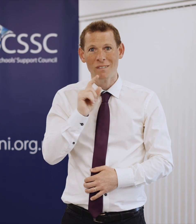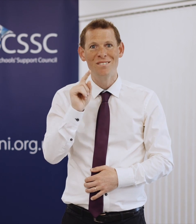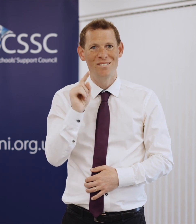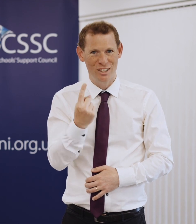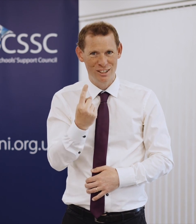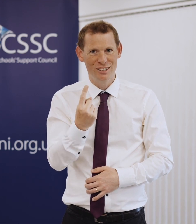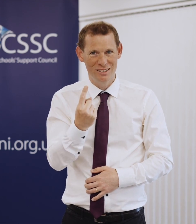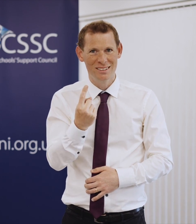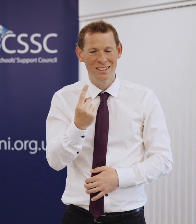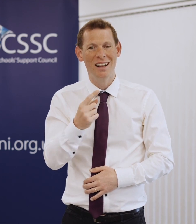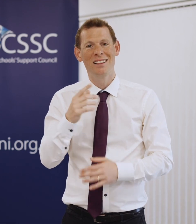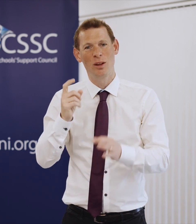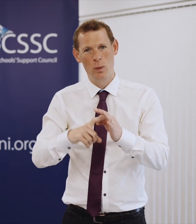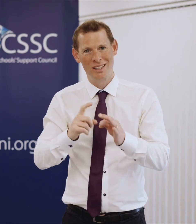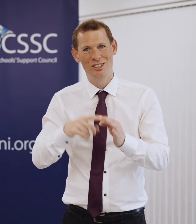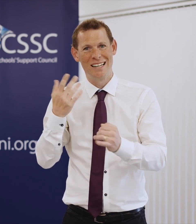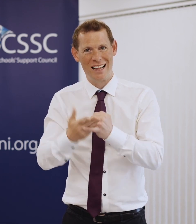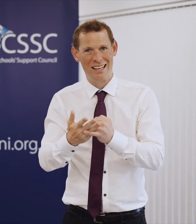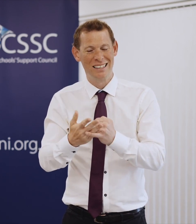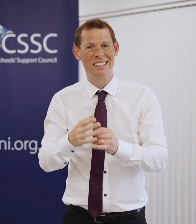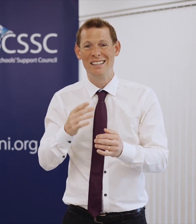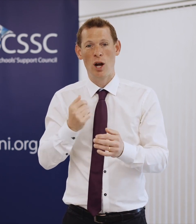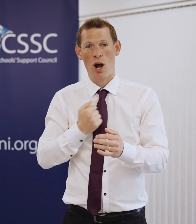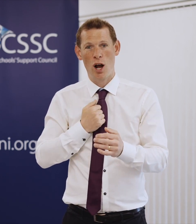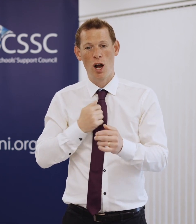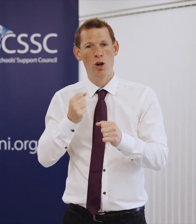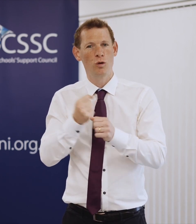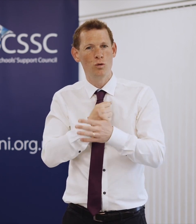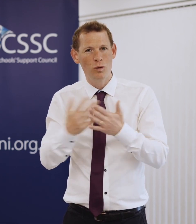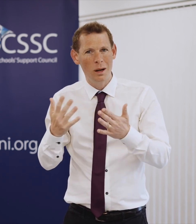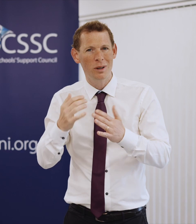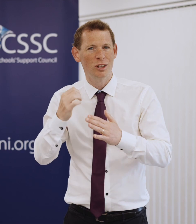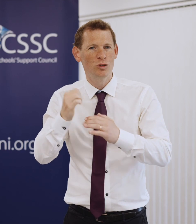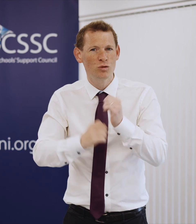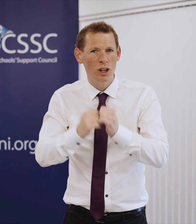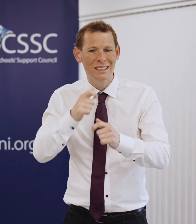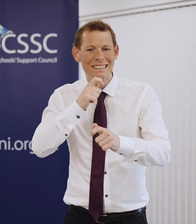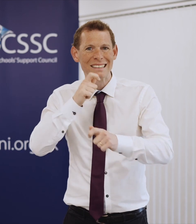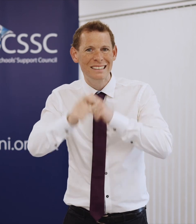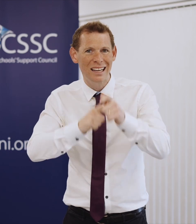of the sentence. The person you're talking about comes first and the question comes at the end.